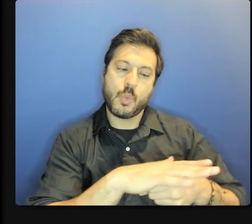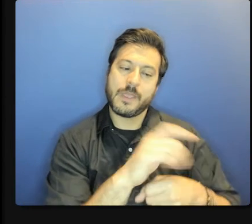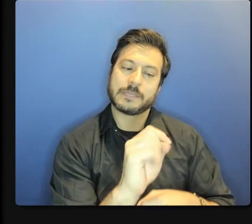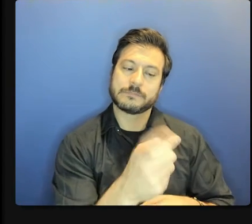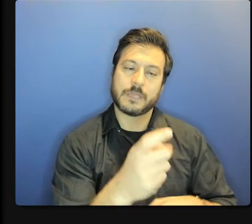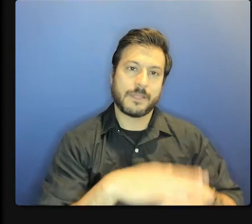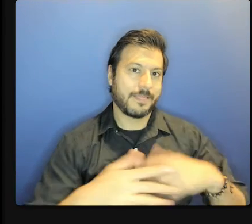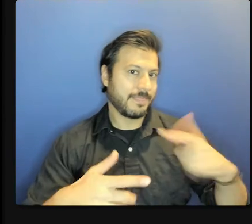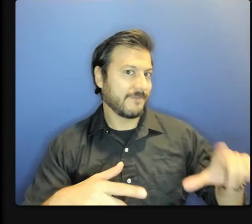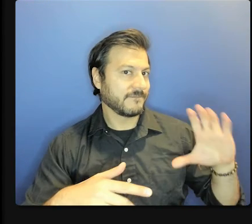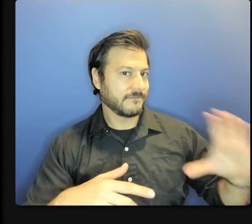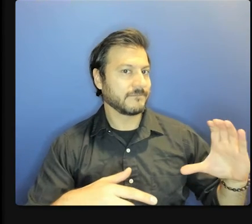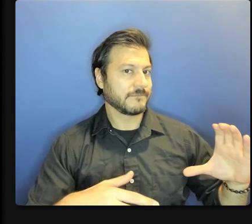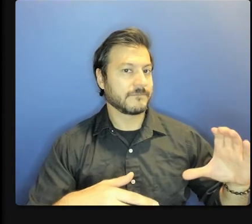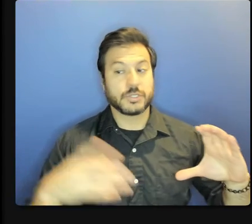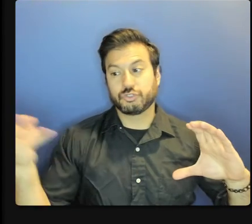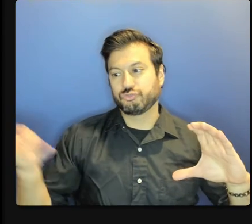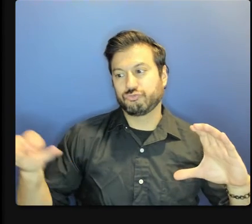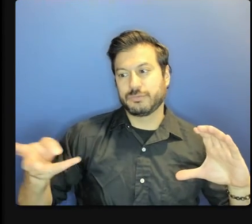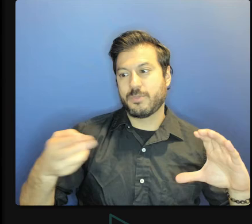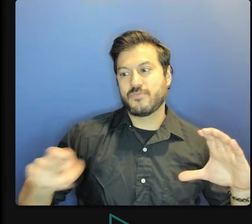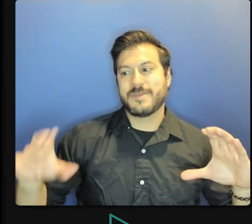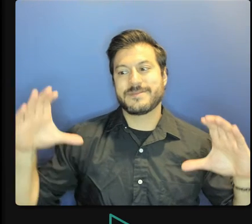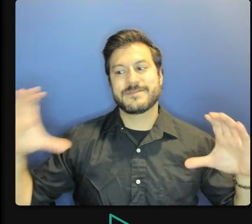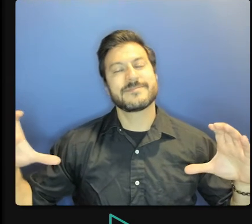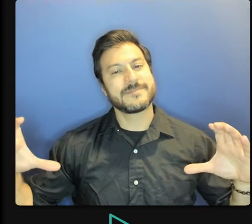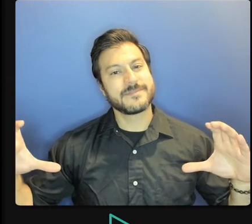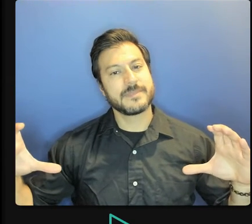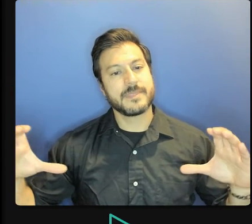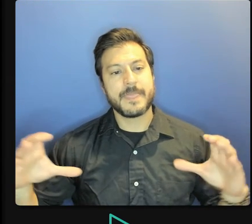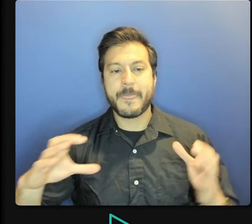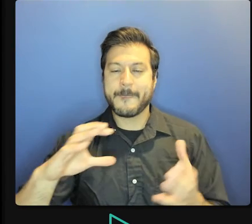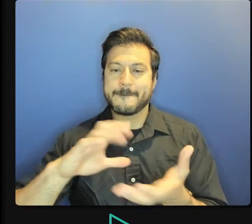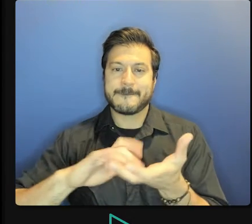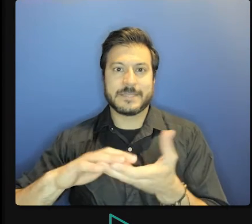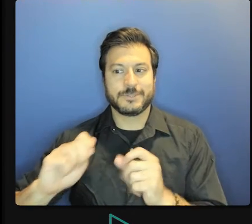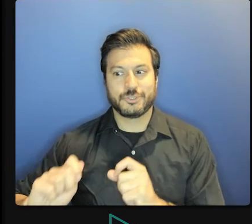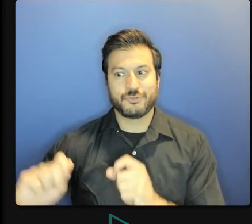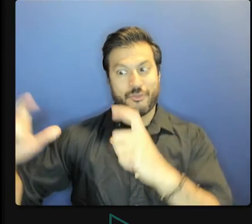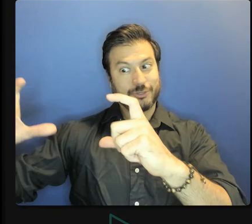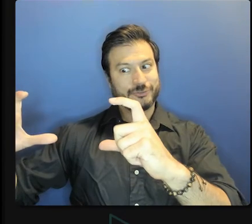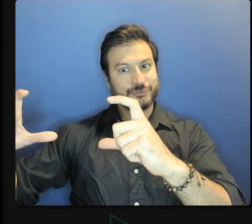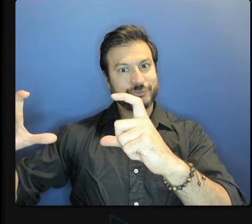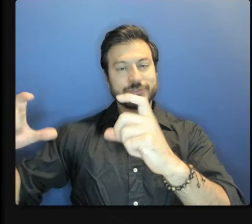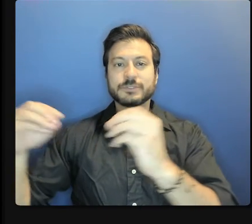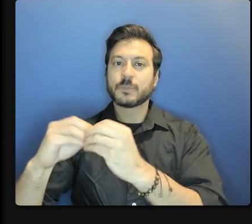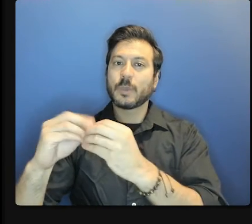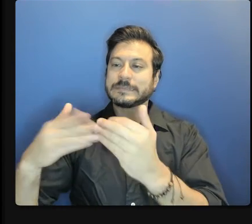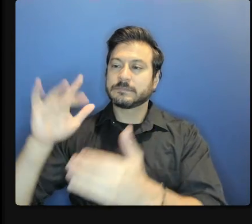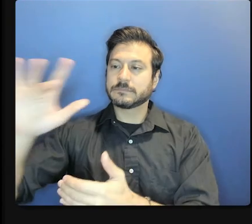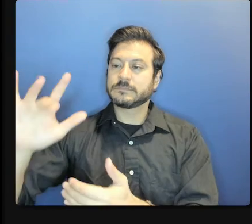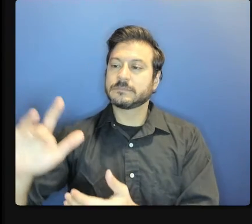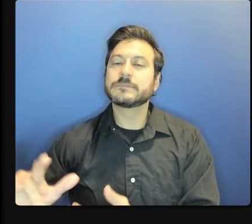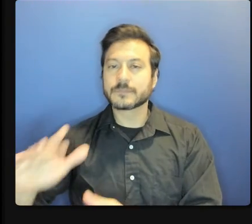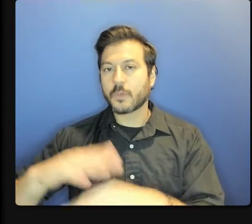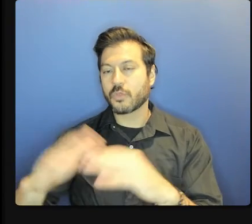on a local Xbox on the left, and being streamed on the right the buttons are made much larger to make for a larger hit targets